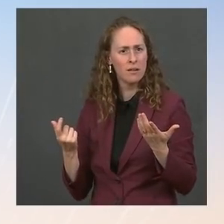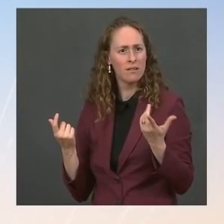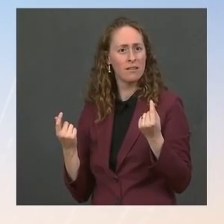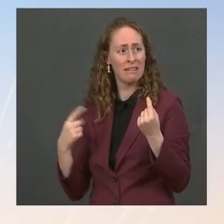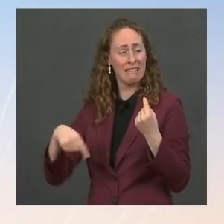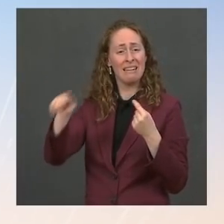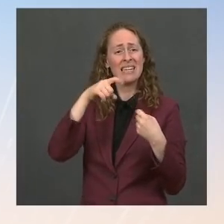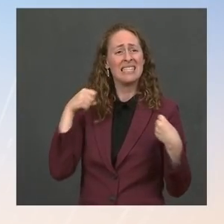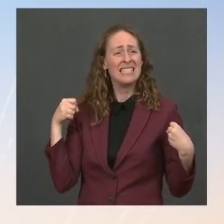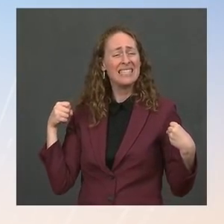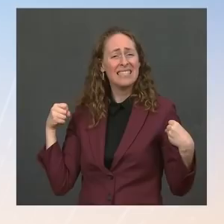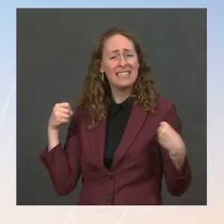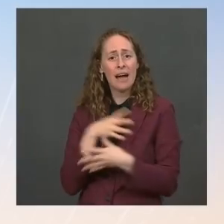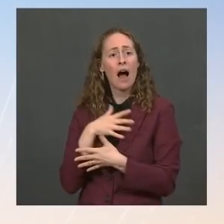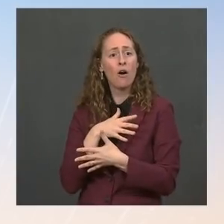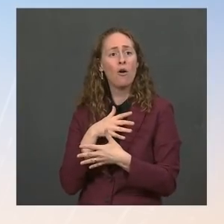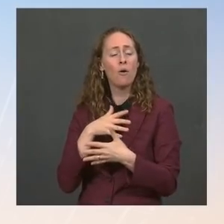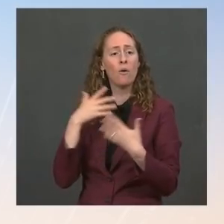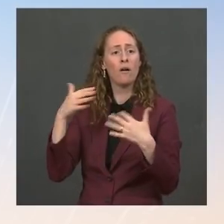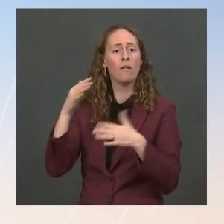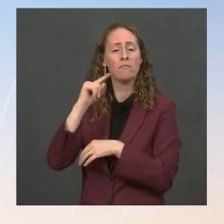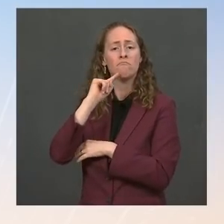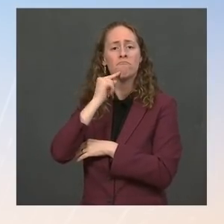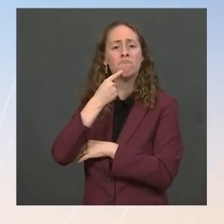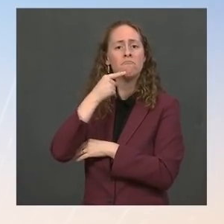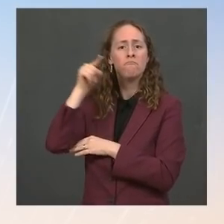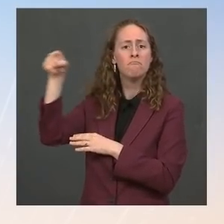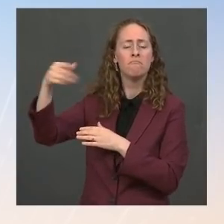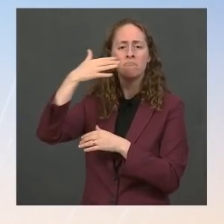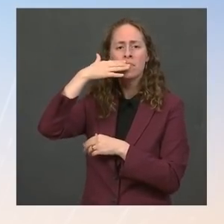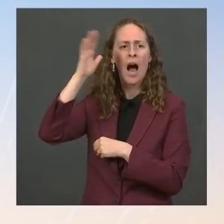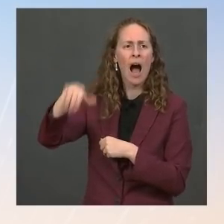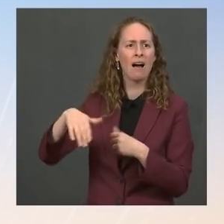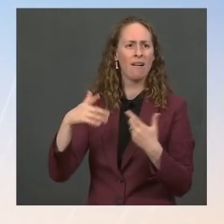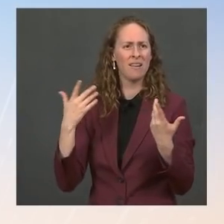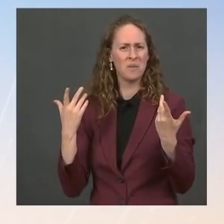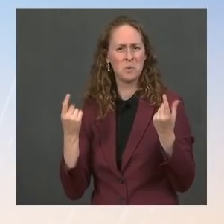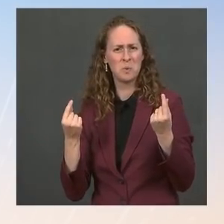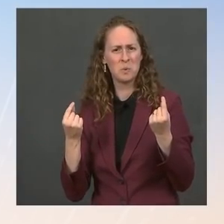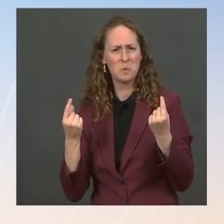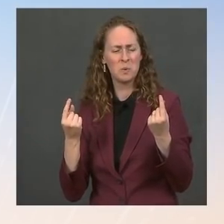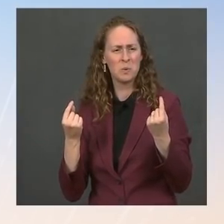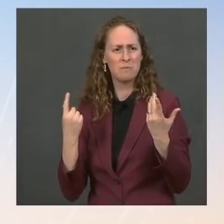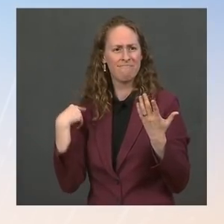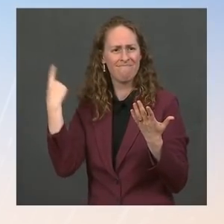Democratic rule is not necessarily in place. The people are calling -- particularly those here in this nation